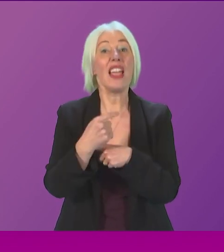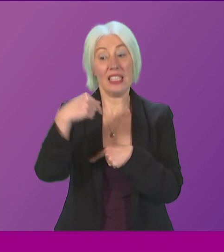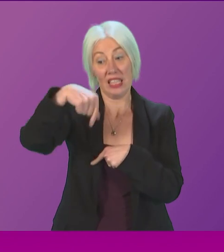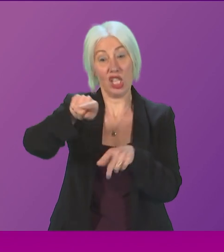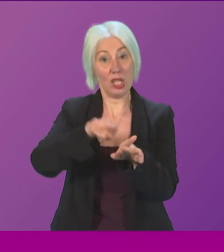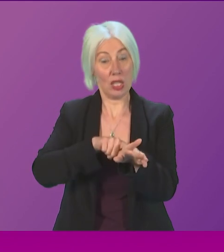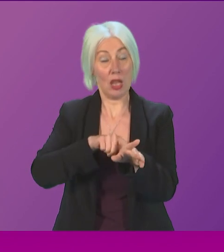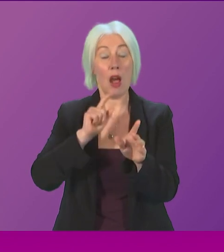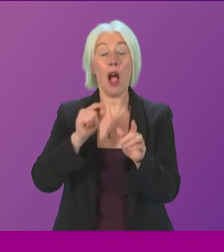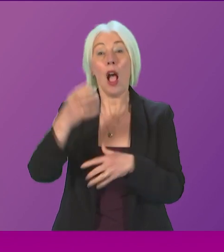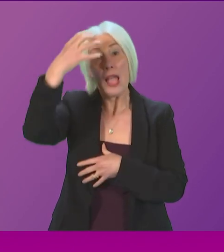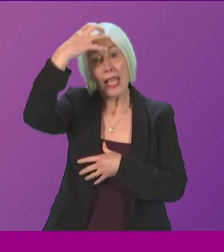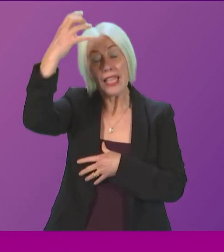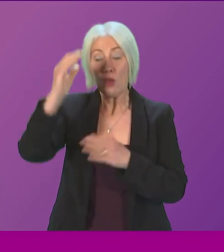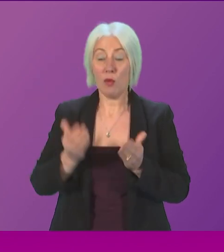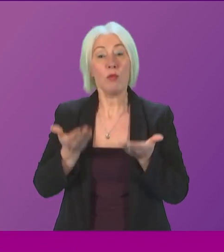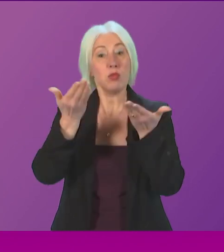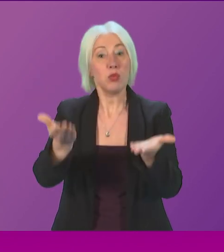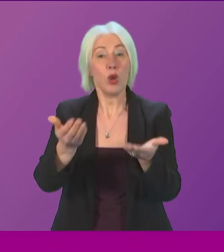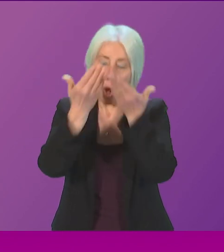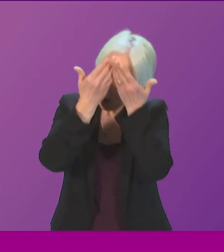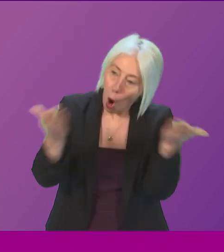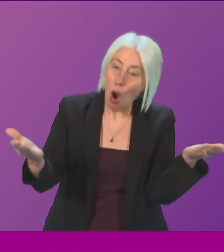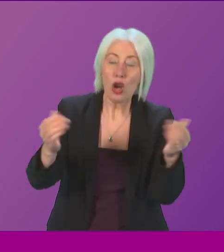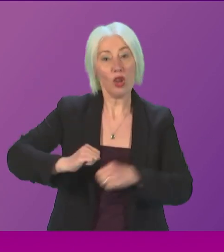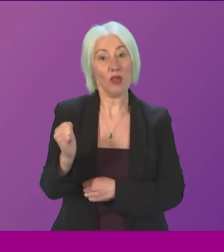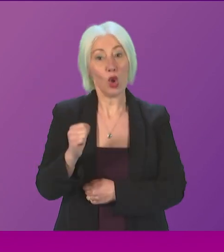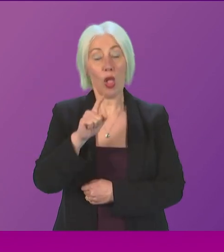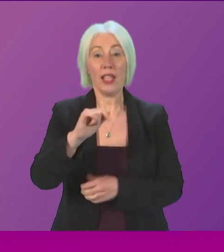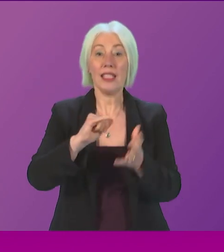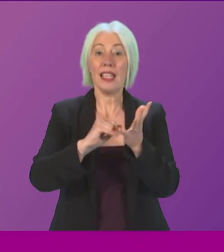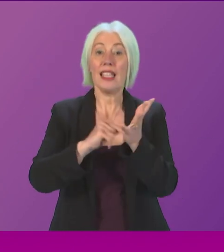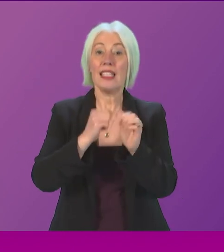the honours of Scotland at a ceremony in St Giles cathedral, and during royal week in